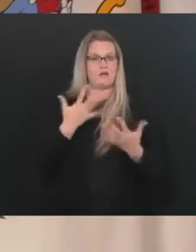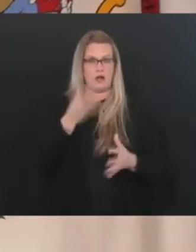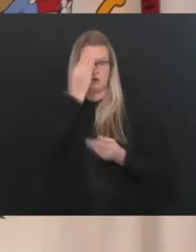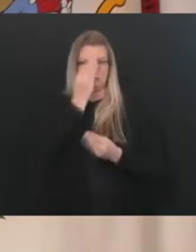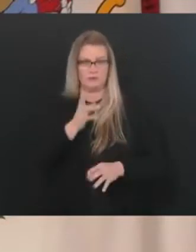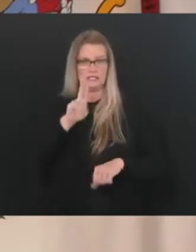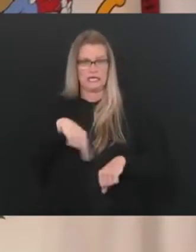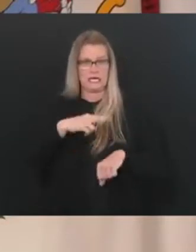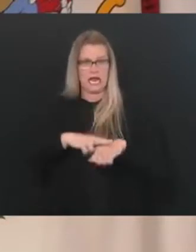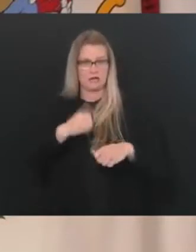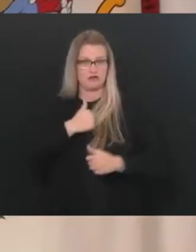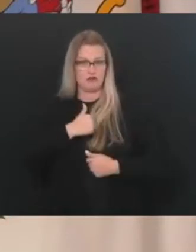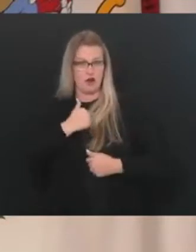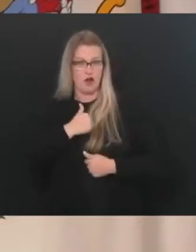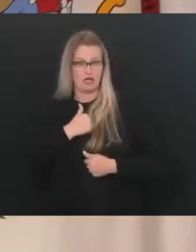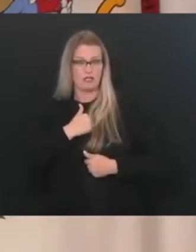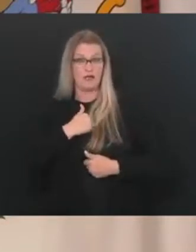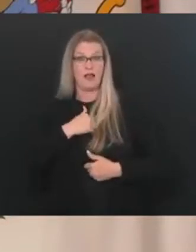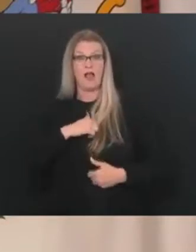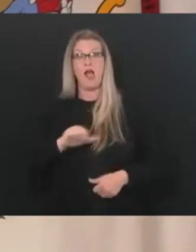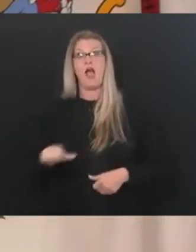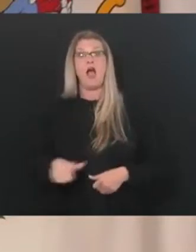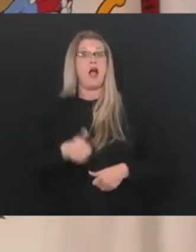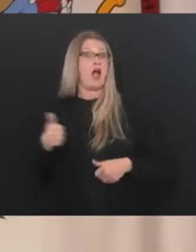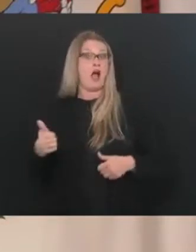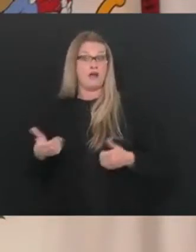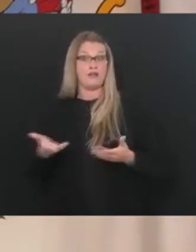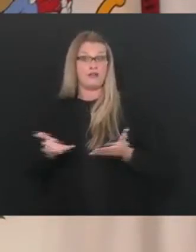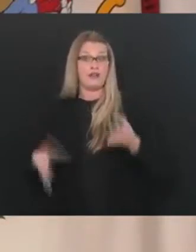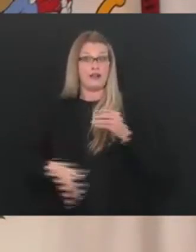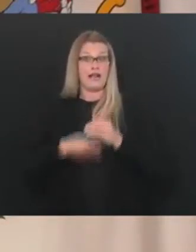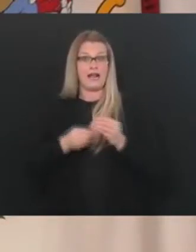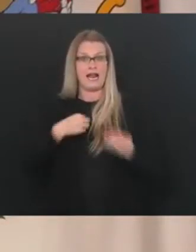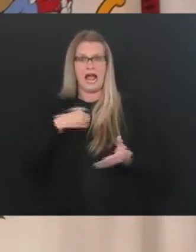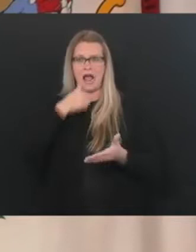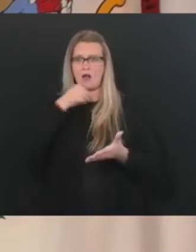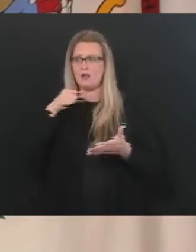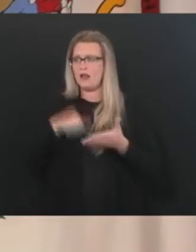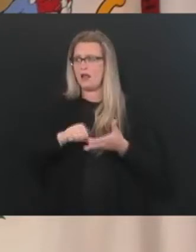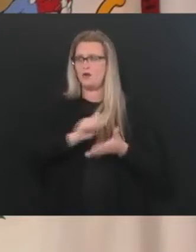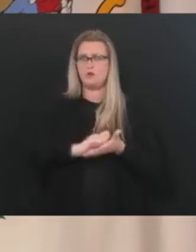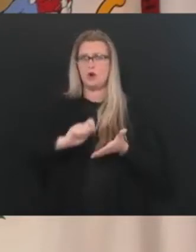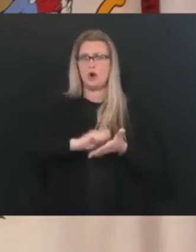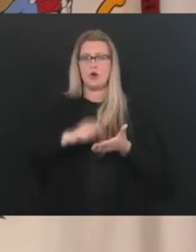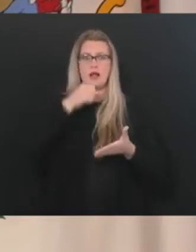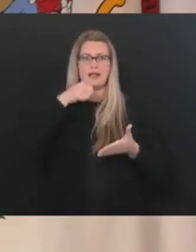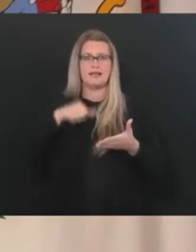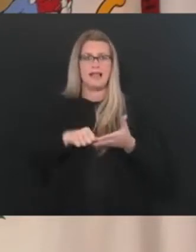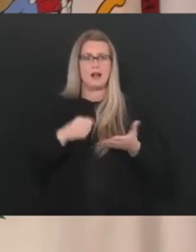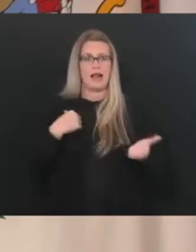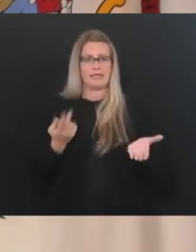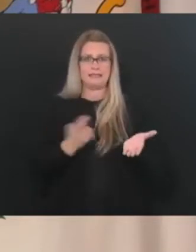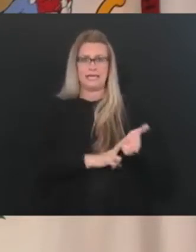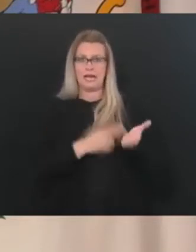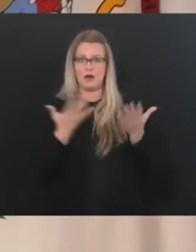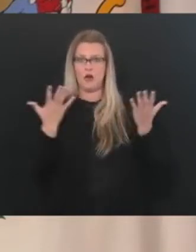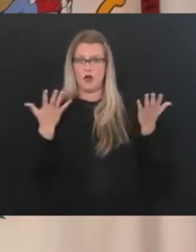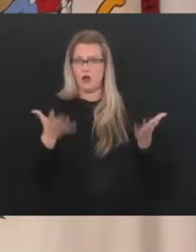COUNTIES, 100,000 TO EACH IN A BLOCK GRANT FOR THE COUNTIES. AS FAR AS THE NATIONAL GUARD I'VE TOLD YOU. THE OTHER THING, I HAVE WRITTEN